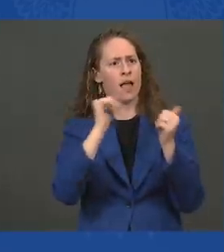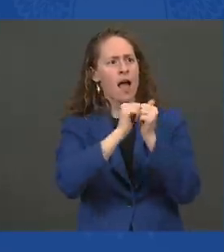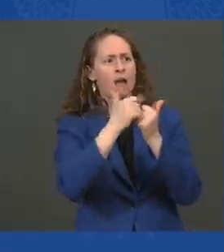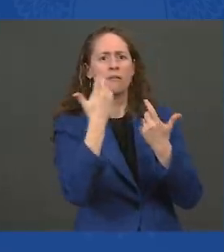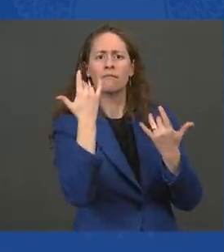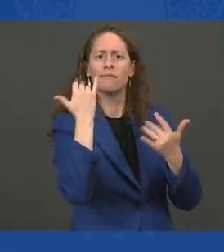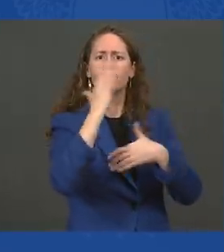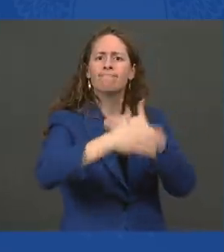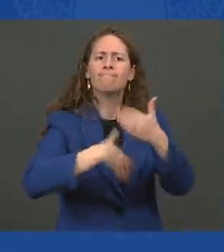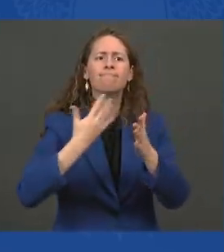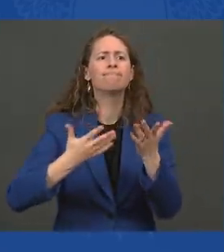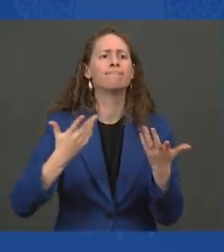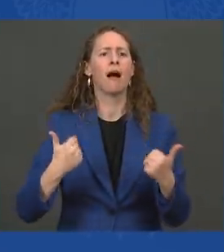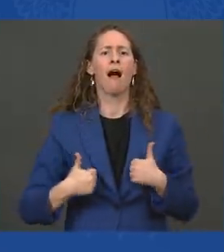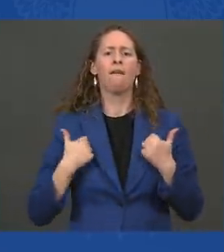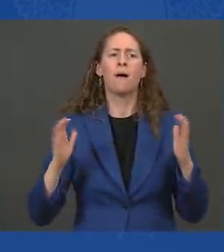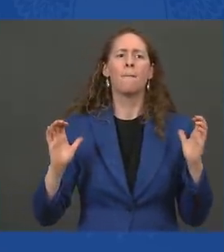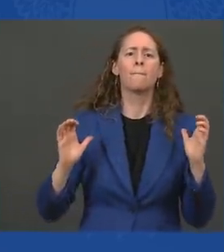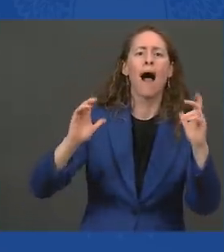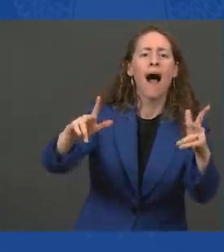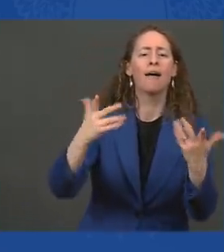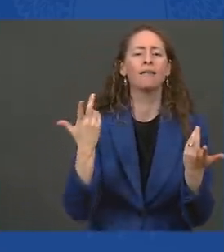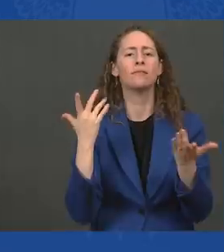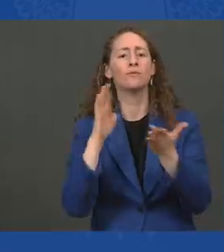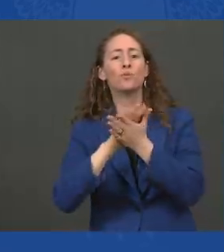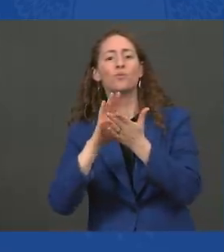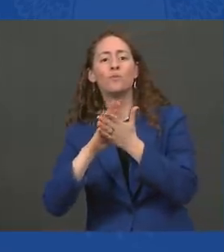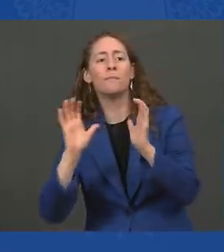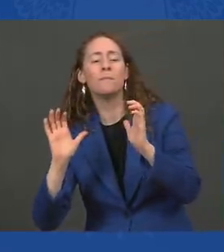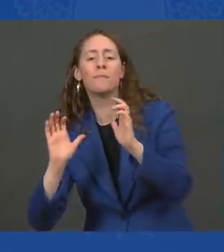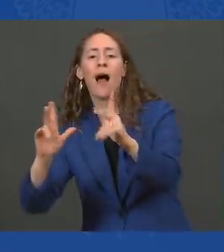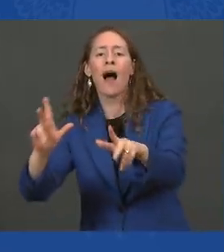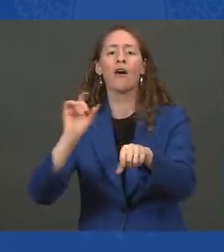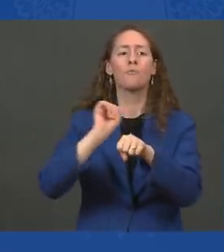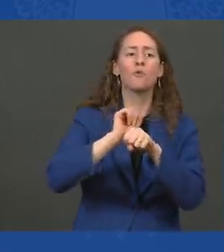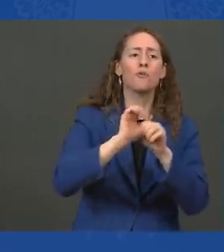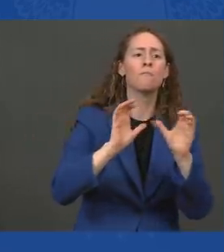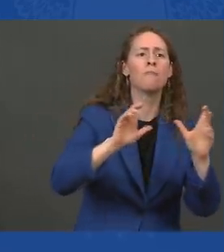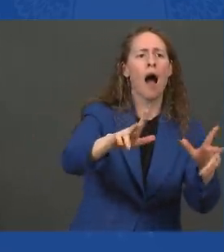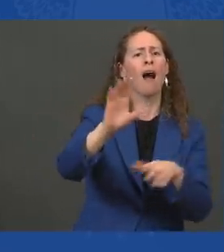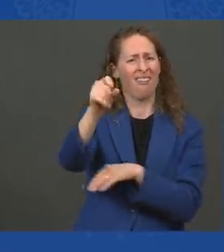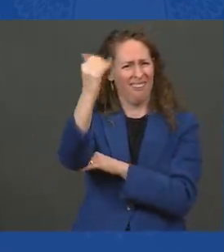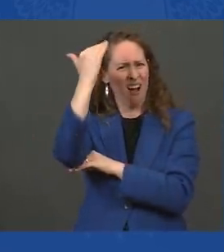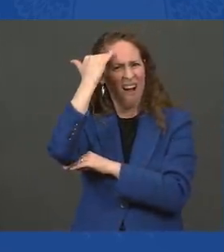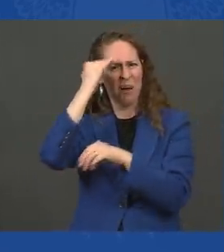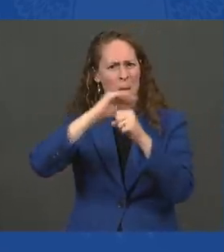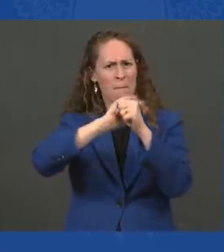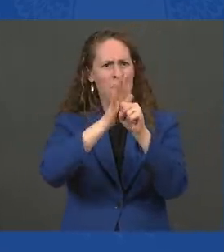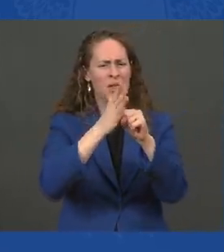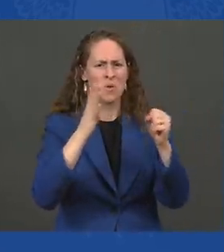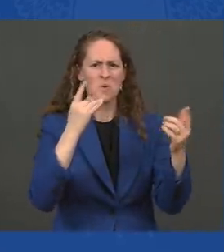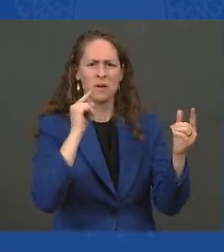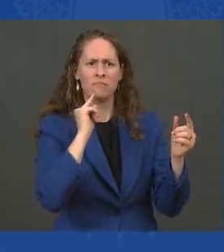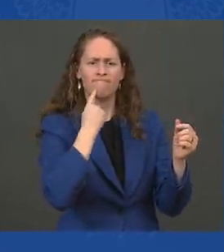That's how, even with a pandemic, we've generated a record job creation, a record economic growth in this country.